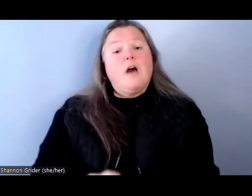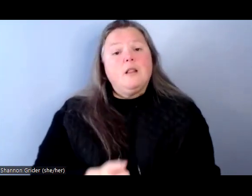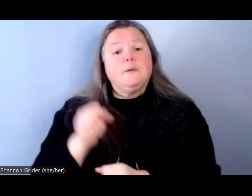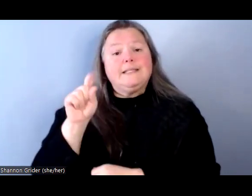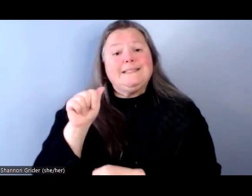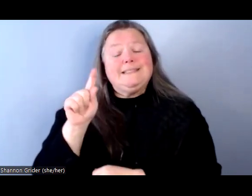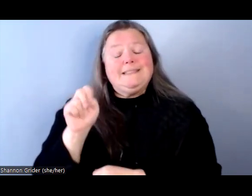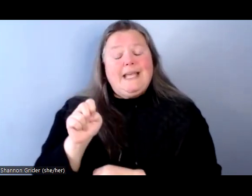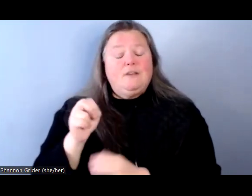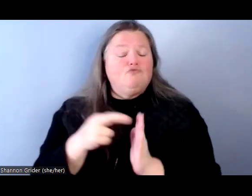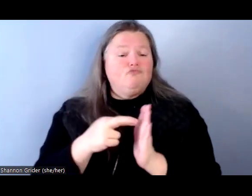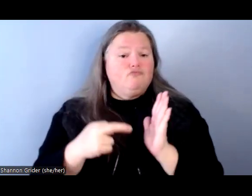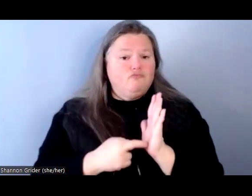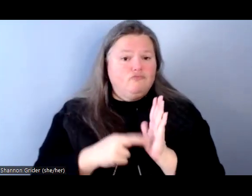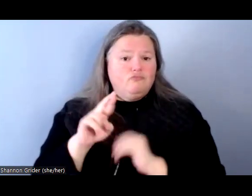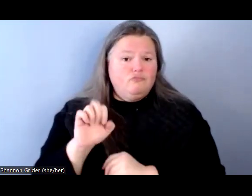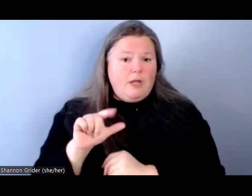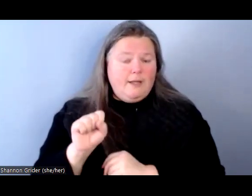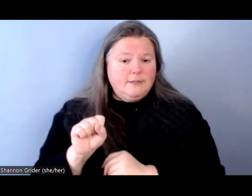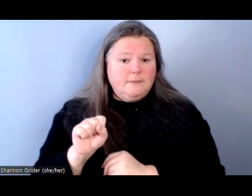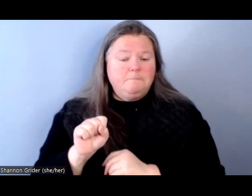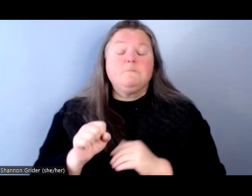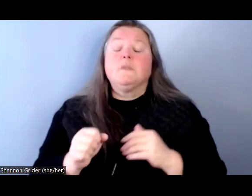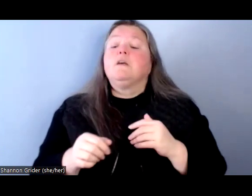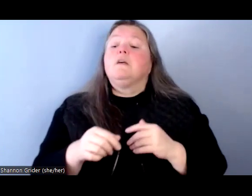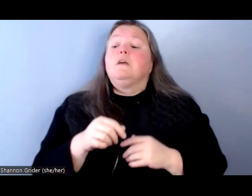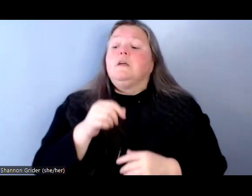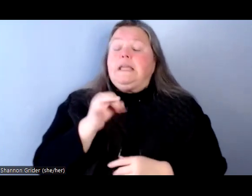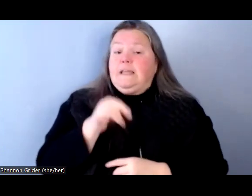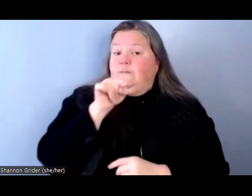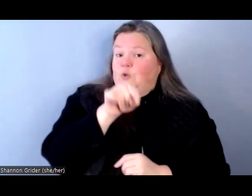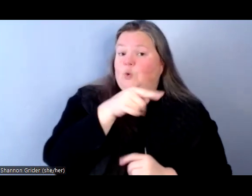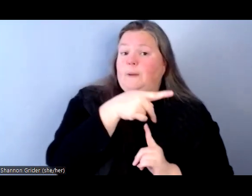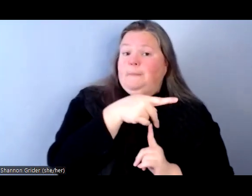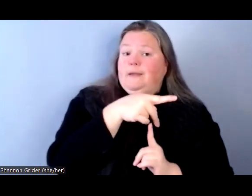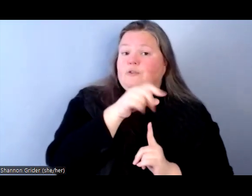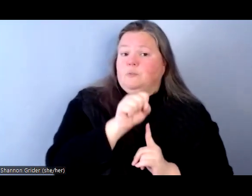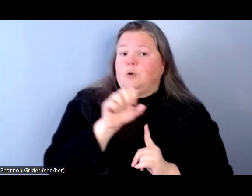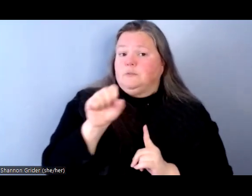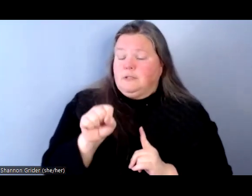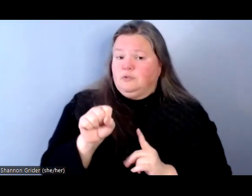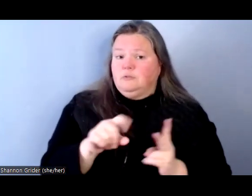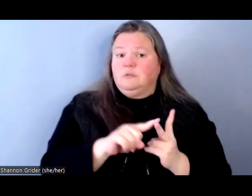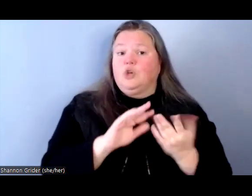Per state regulations, whether you are a PSS